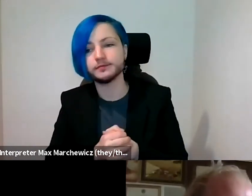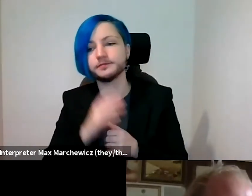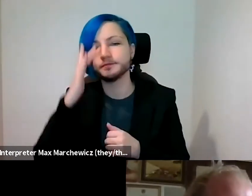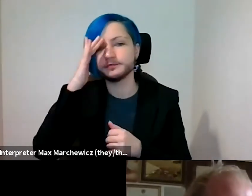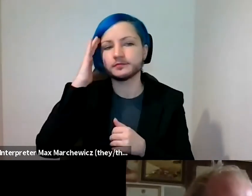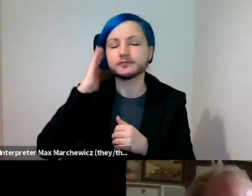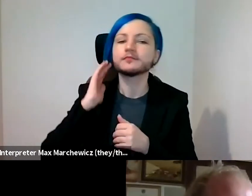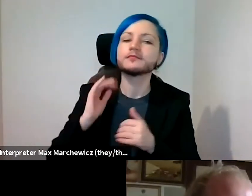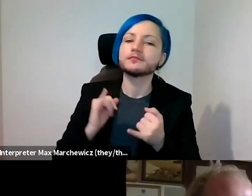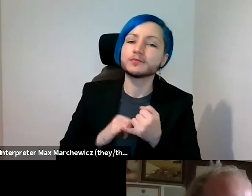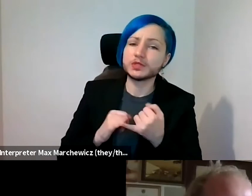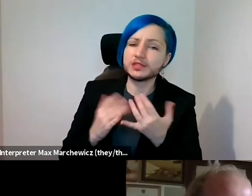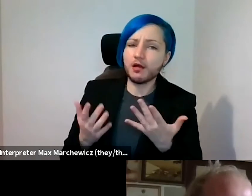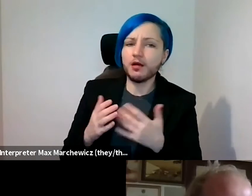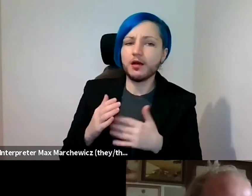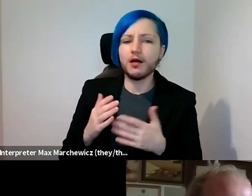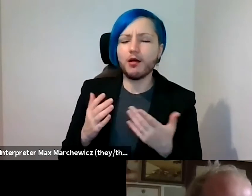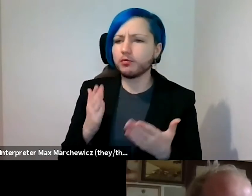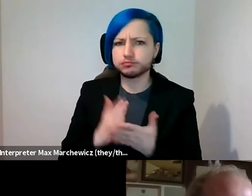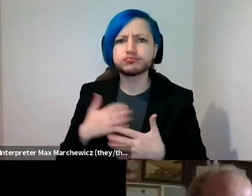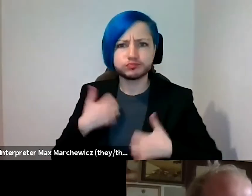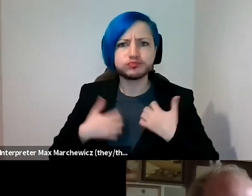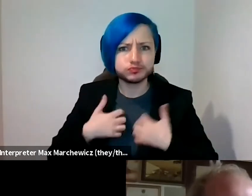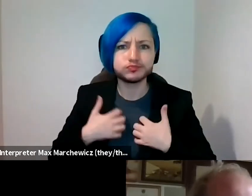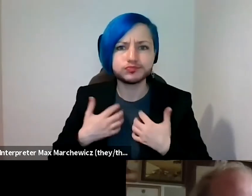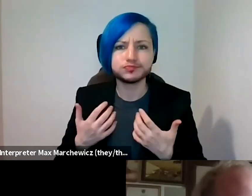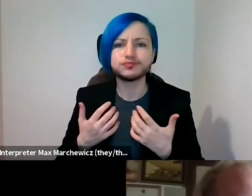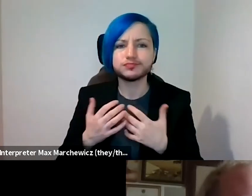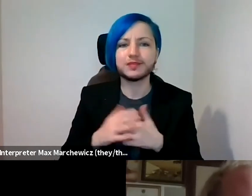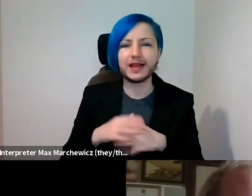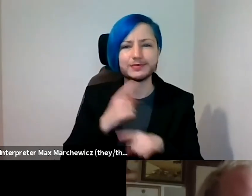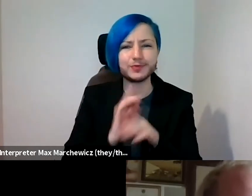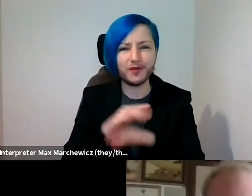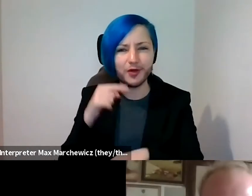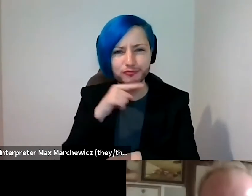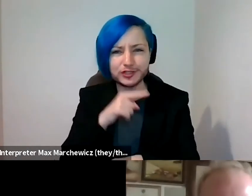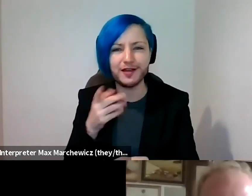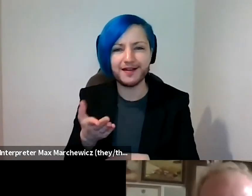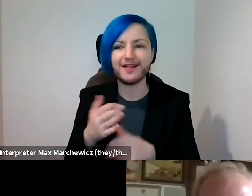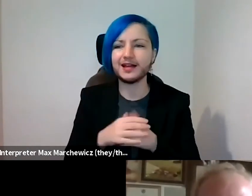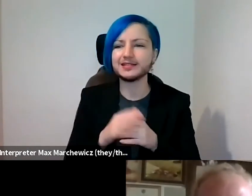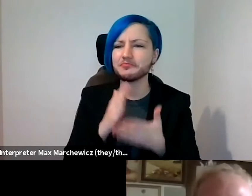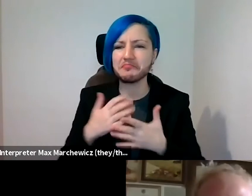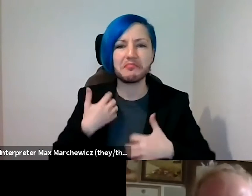I mean, it's it's talking about Russia, right? And it's really fascinating to know how